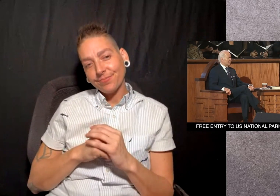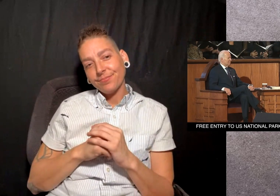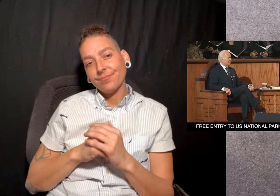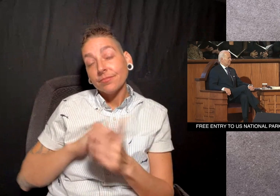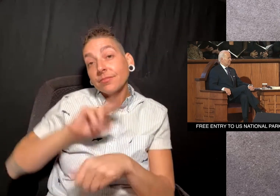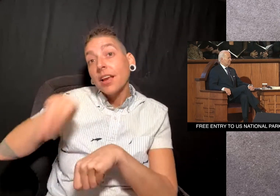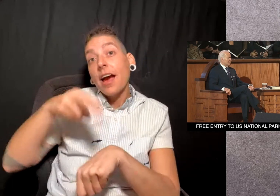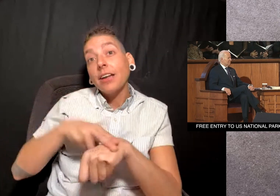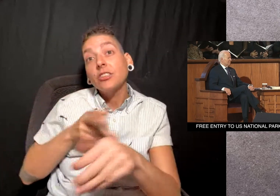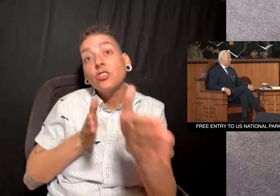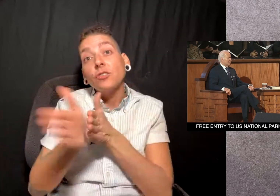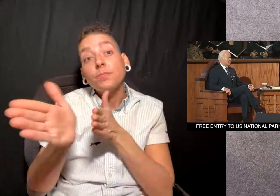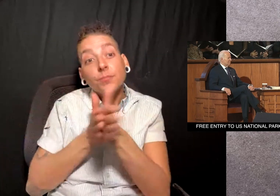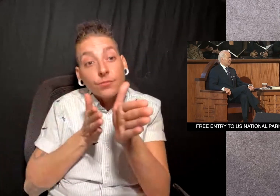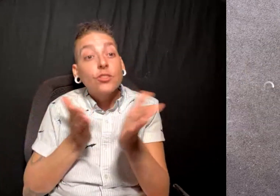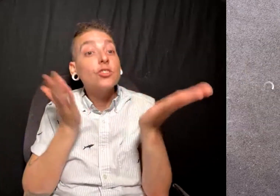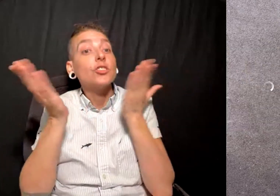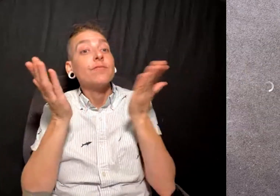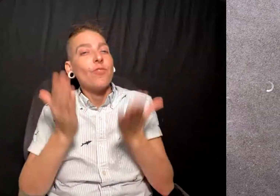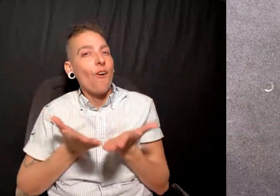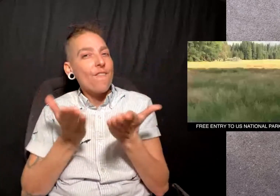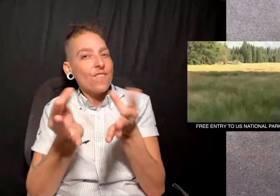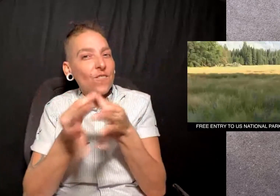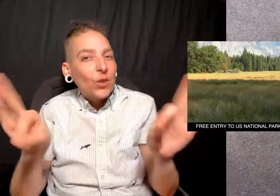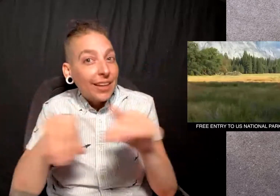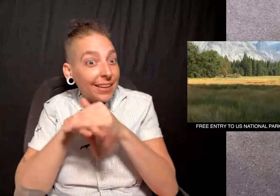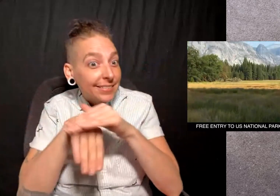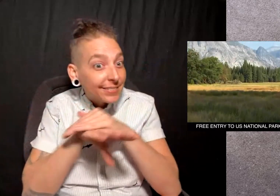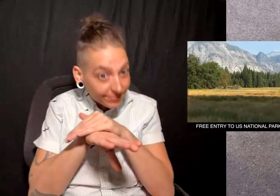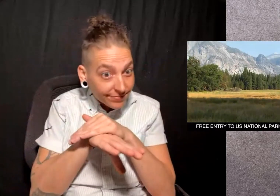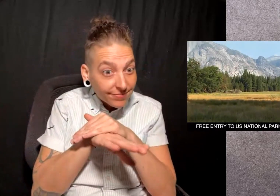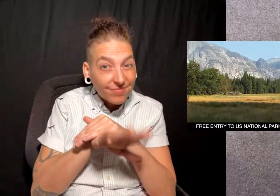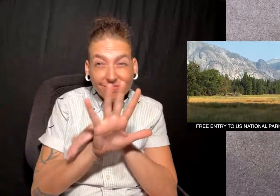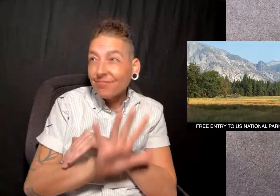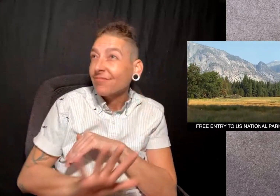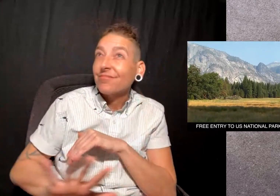the National Park Service is offering free entry to national parks today